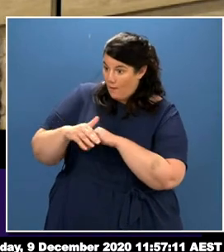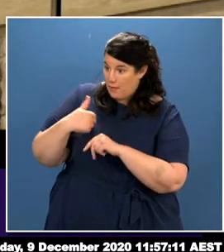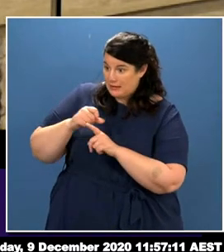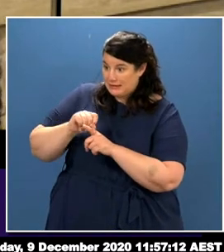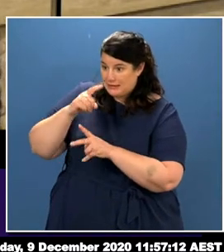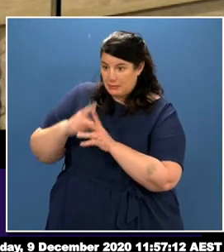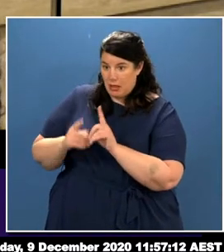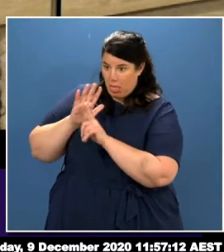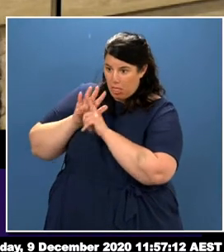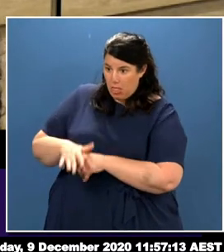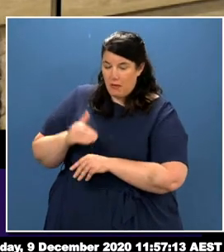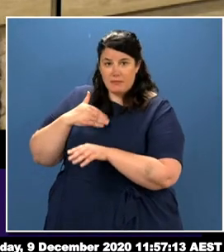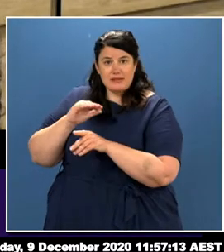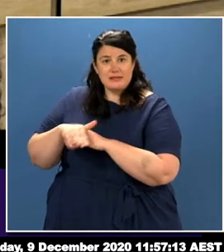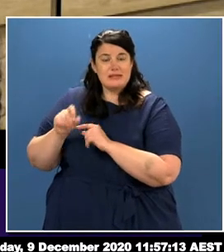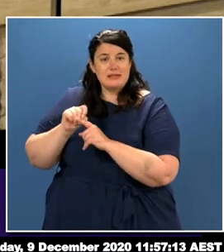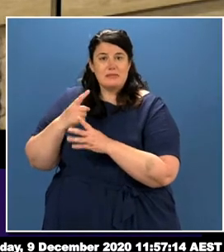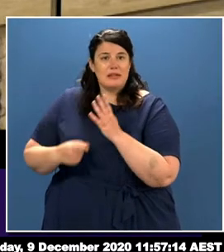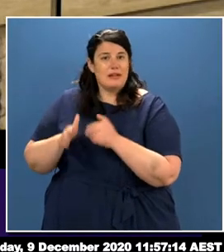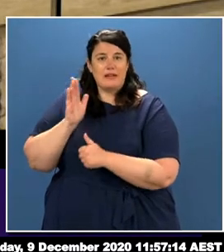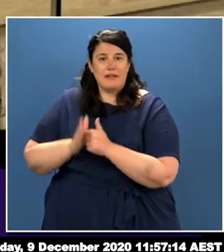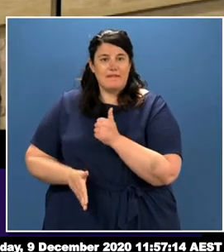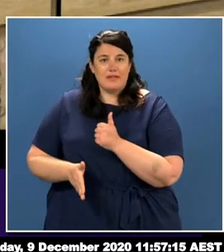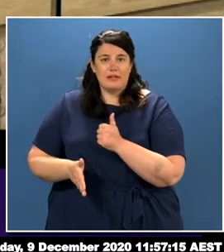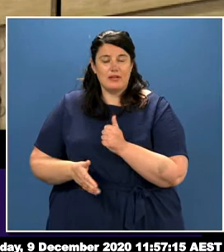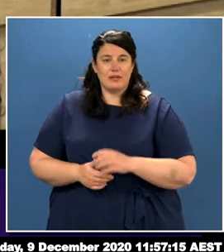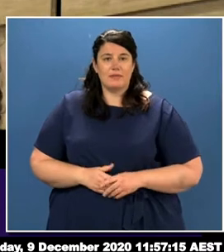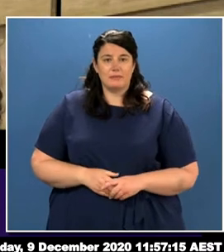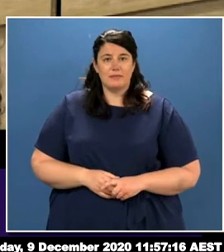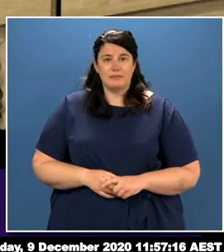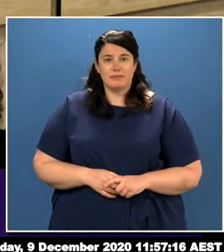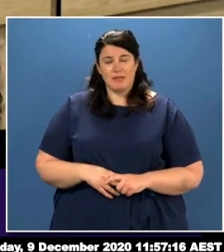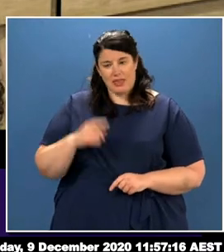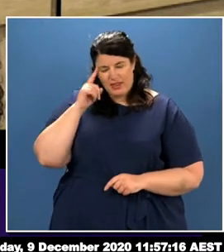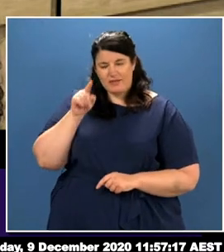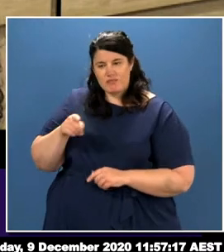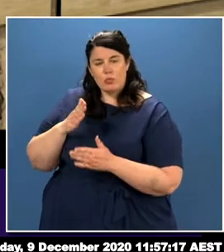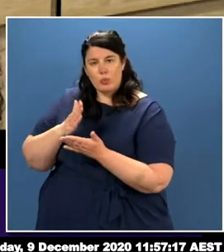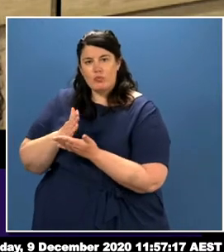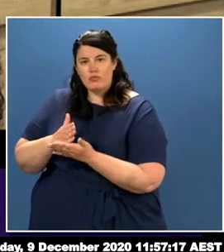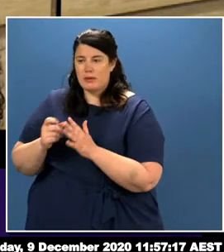and they will cover, I think that's important --- MS FRASER: So you ---